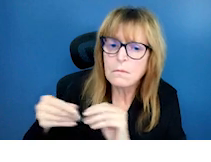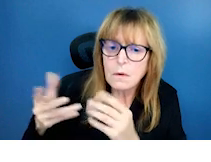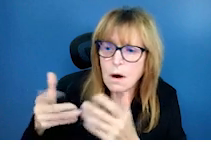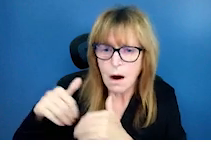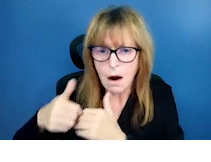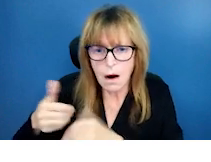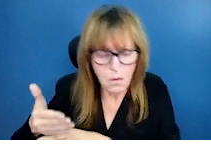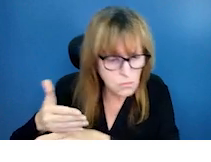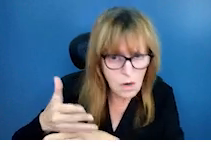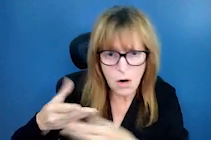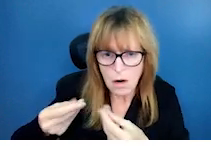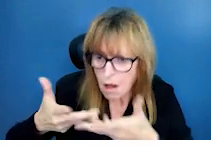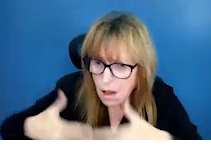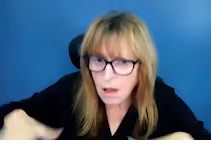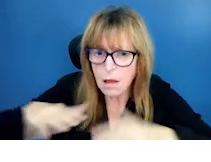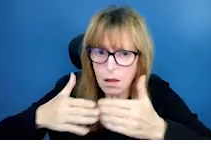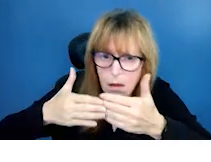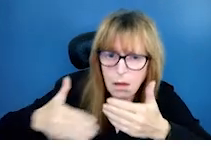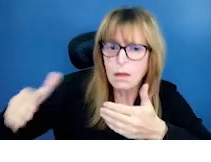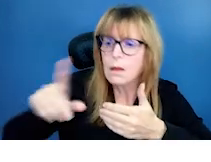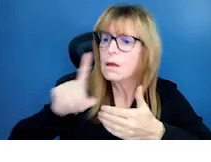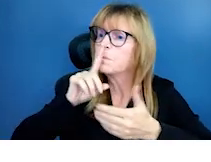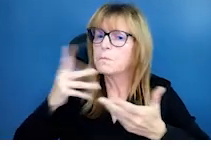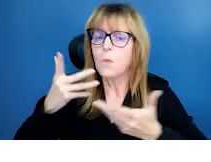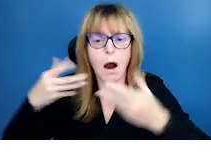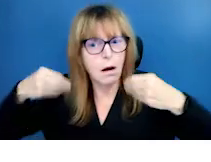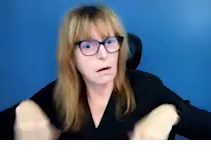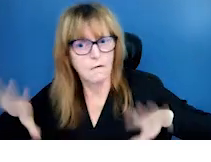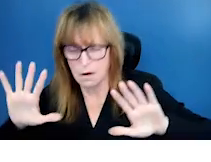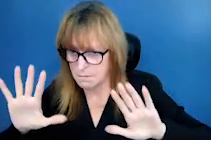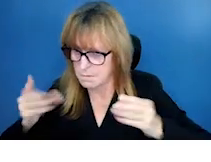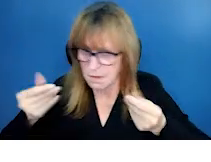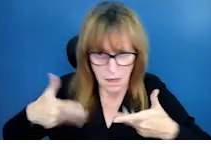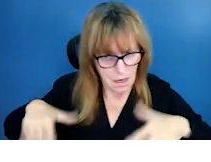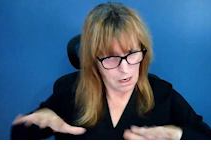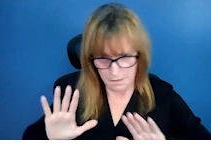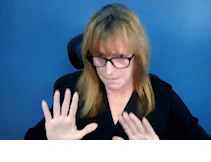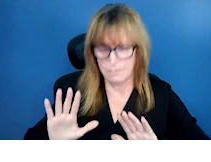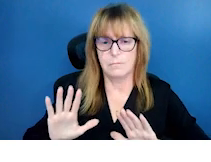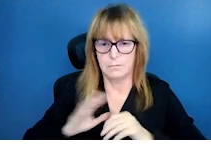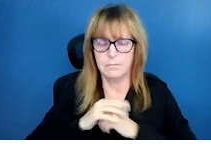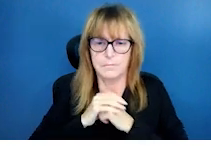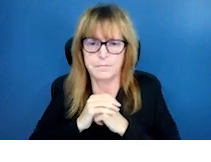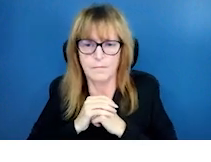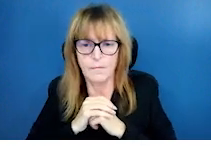the rules for what was to be an ongoing relationship between nations. Given that we’re meeting virtually,